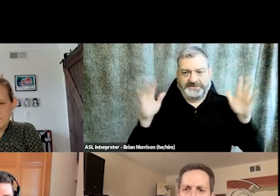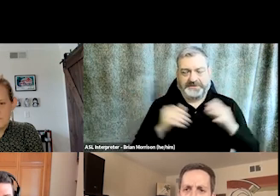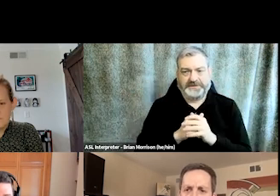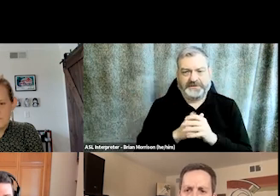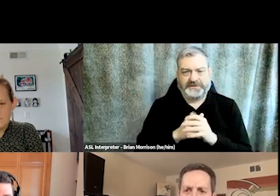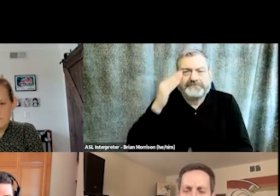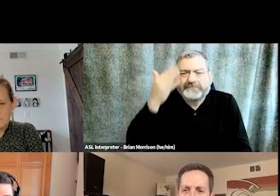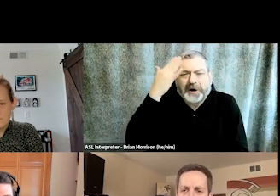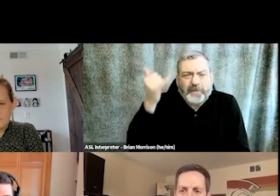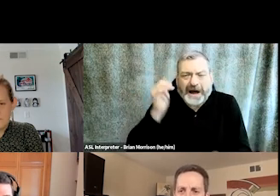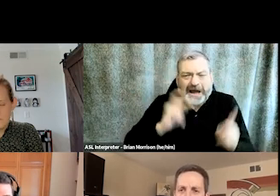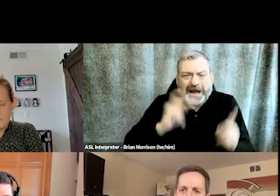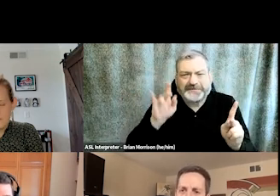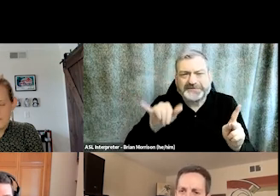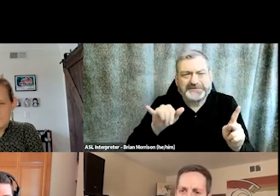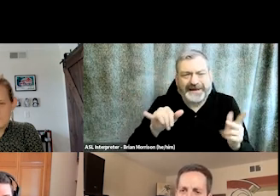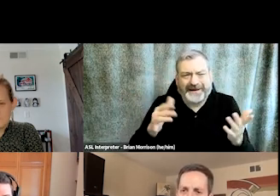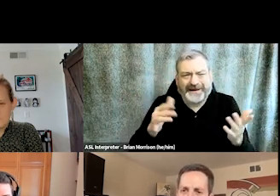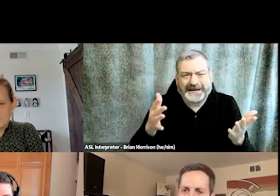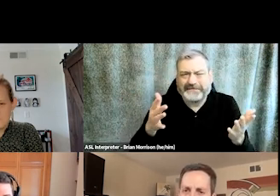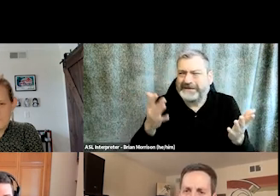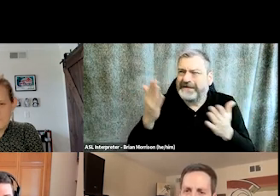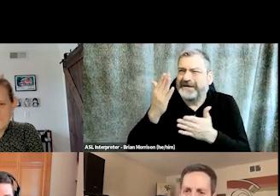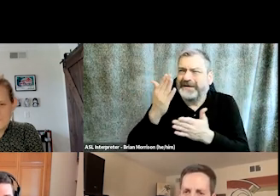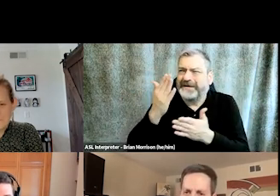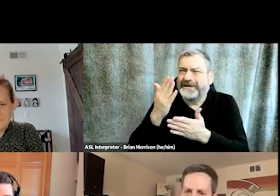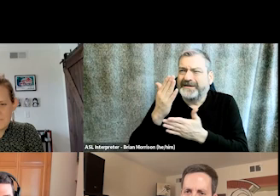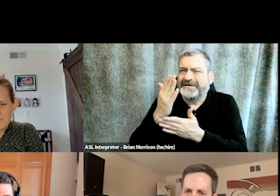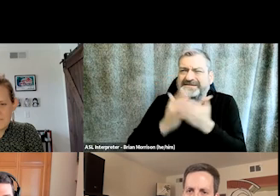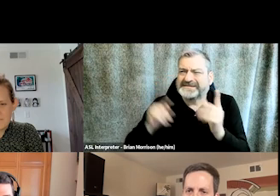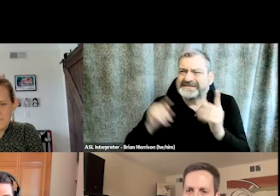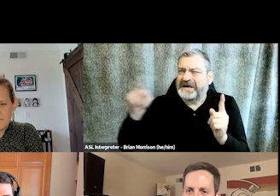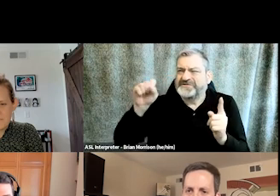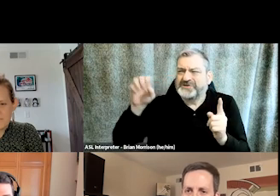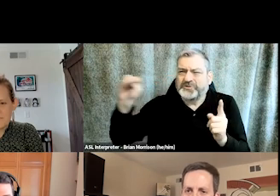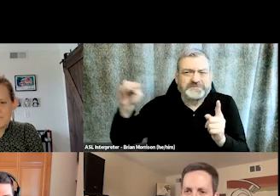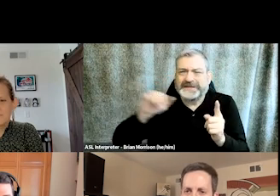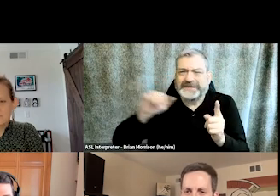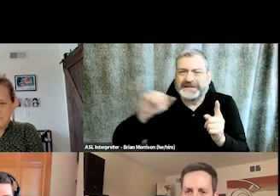Is it because some of the platforms don't allow you to put links in there? Or do they want to send you to their other links?